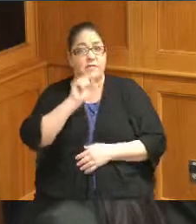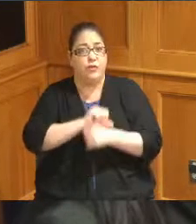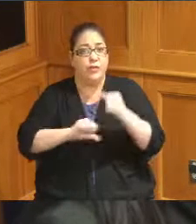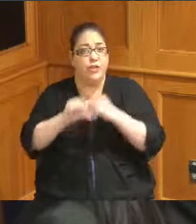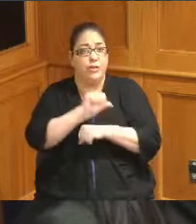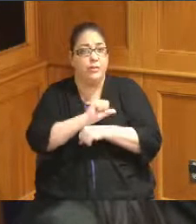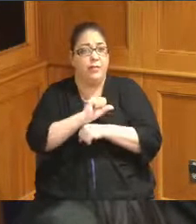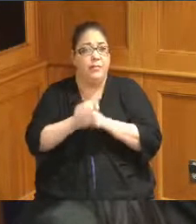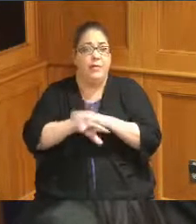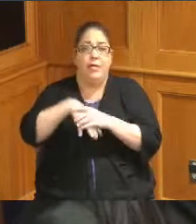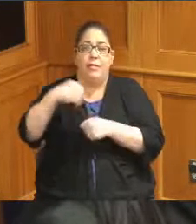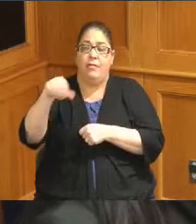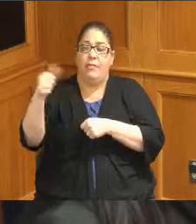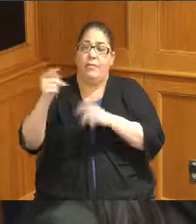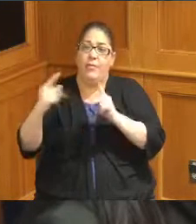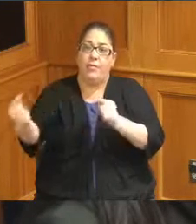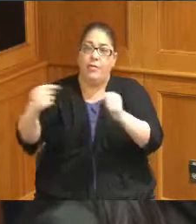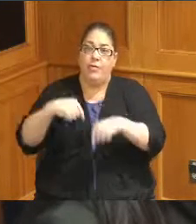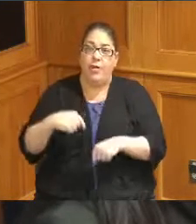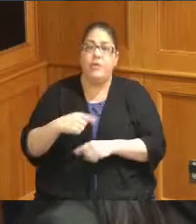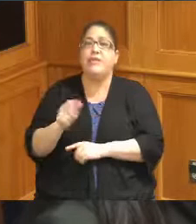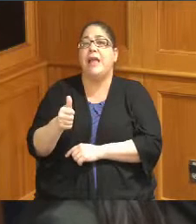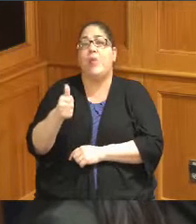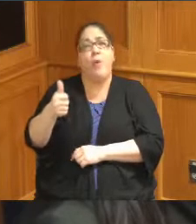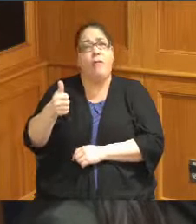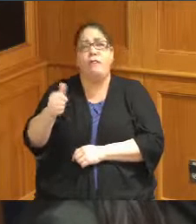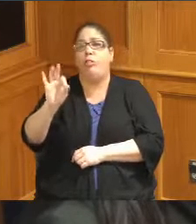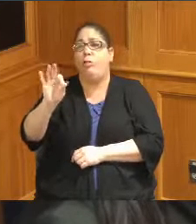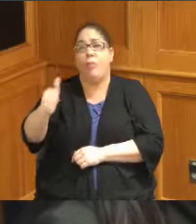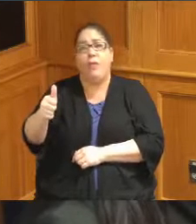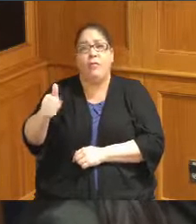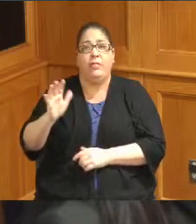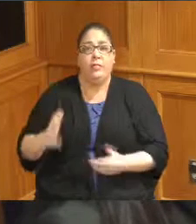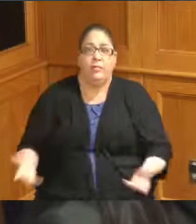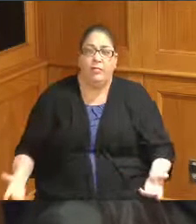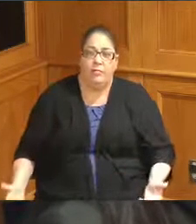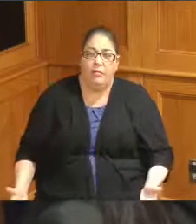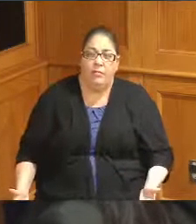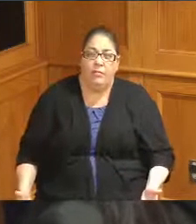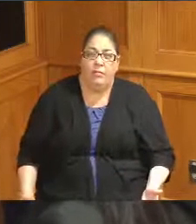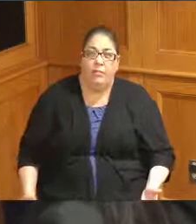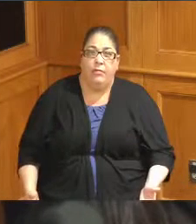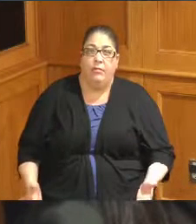we have other people in front of us we just say it's a wonderful thing and everything has a cost